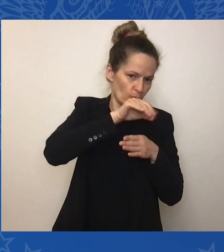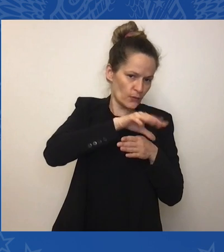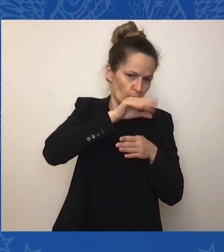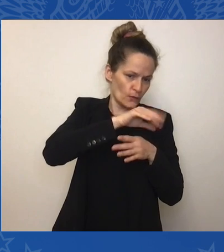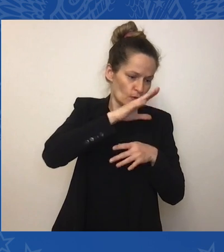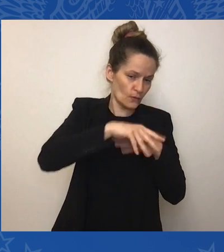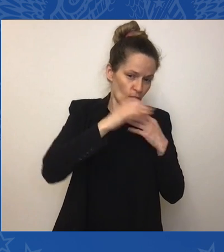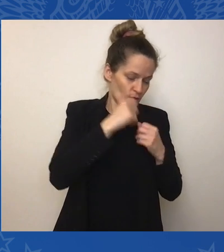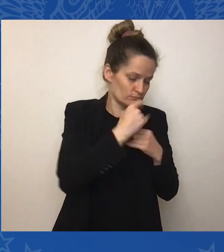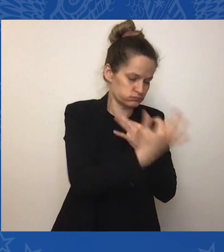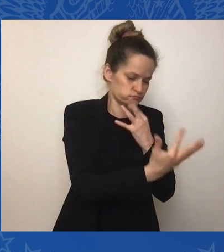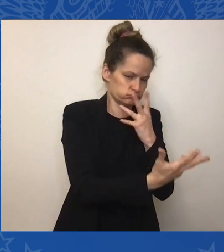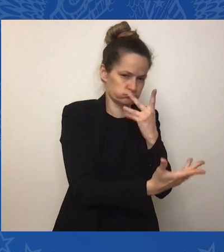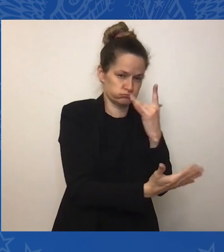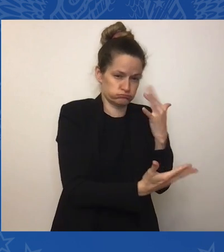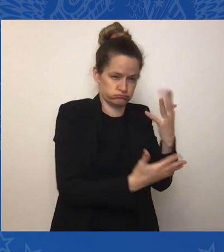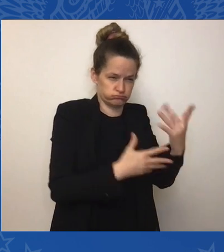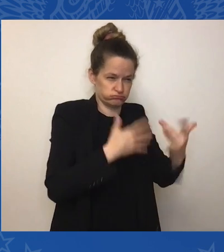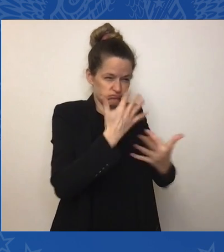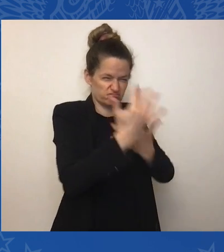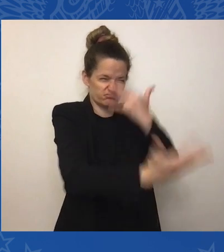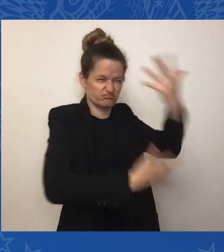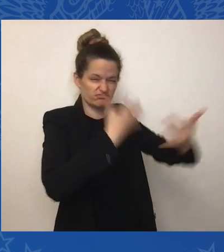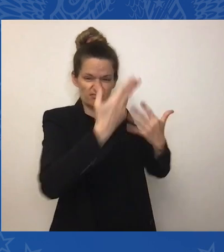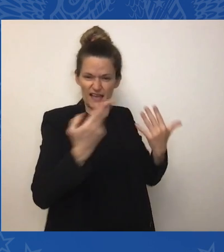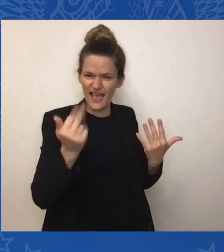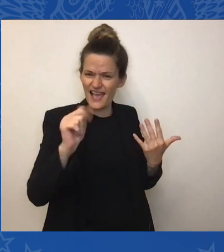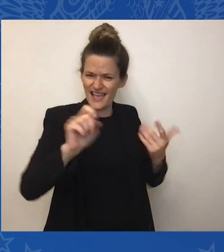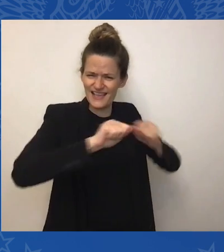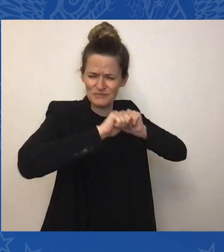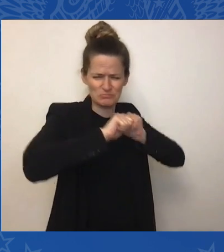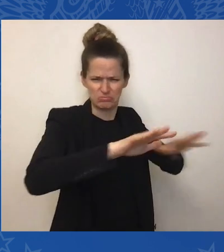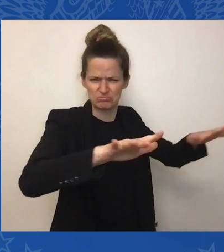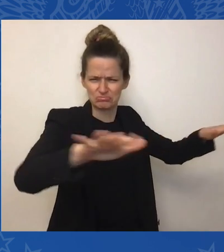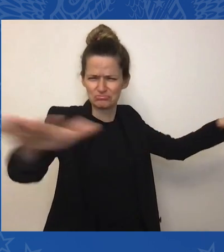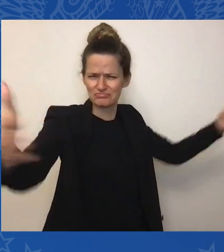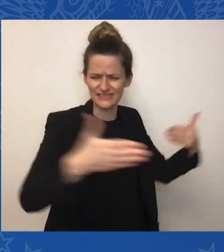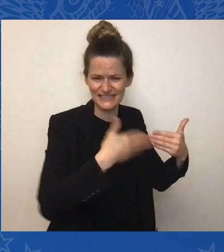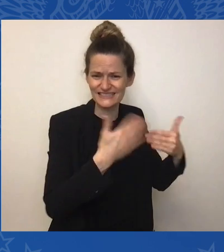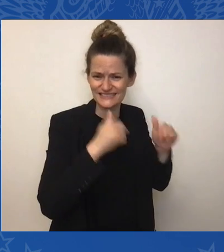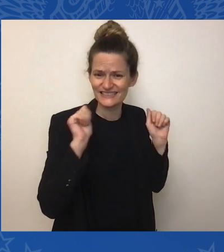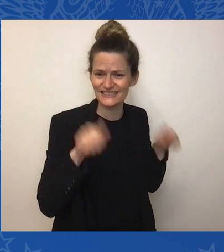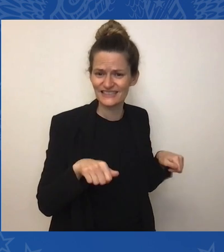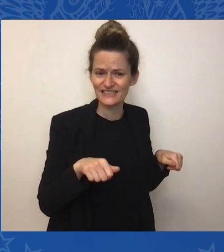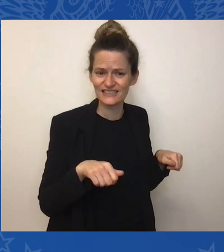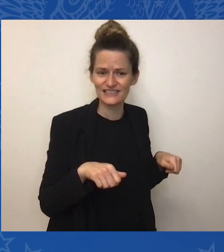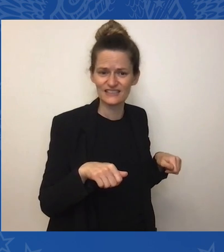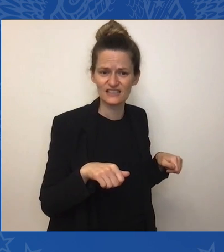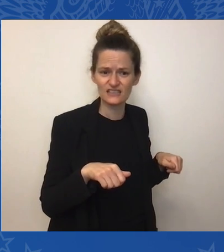I must tell you, I never thought would happen. Because I got into politics sitting where you're sitting